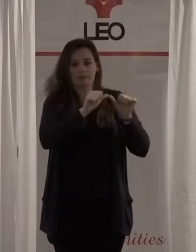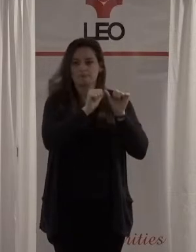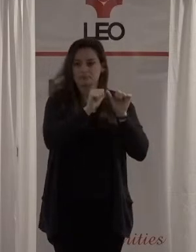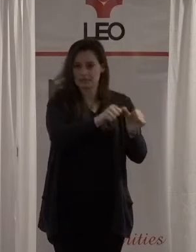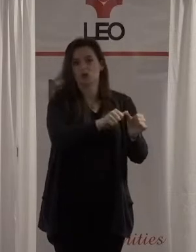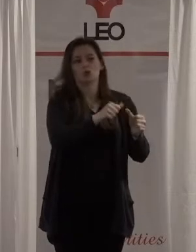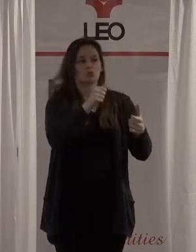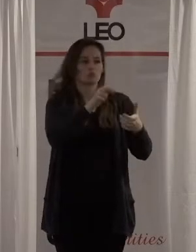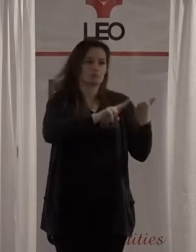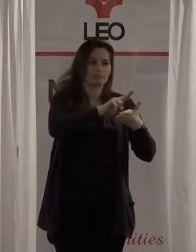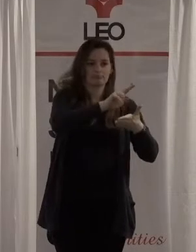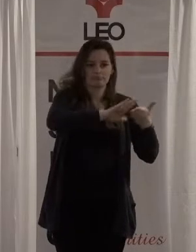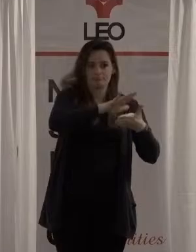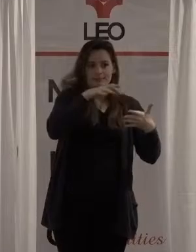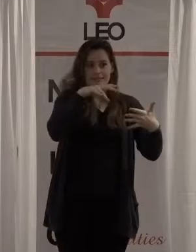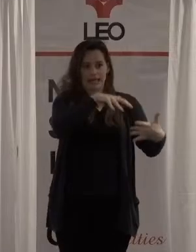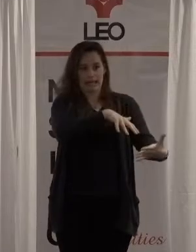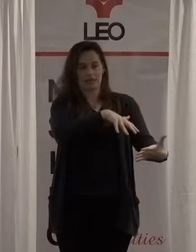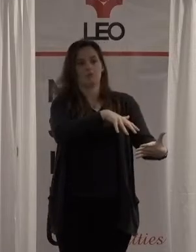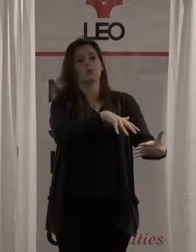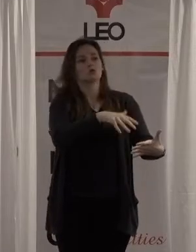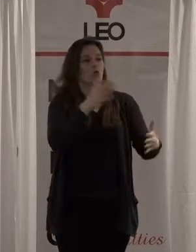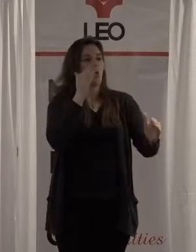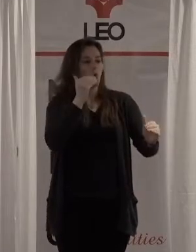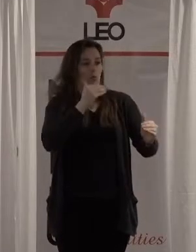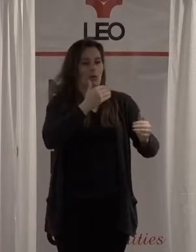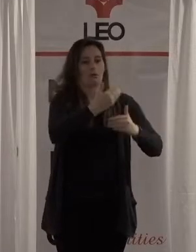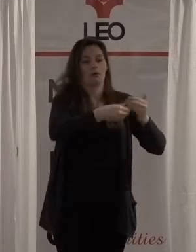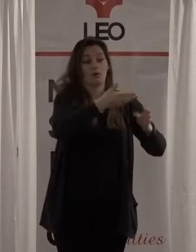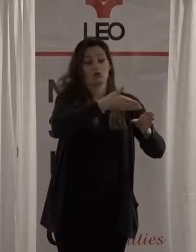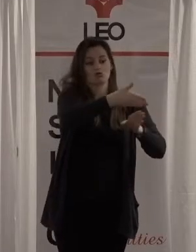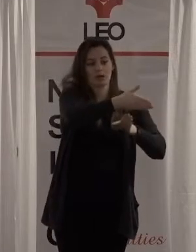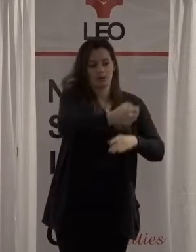LEADING TO A CAREER AND A GREATER QUALITY OF LIFE.